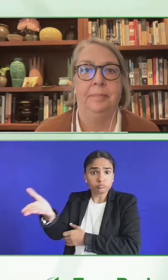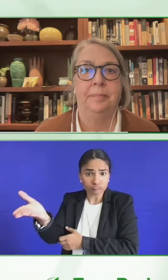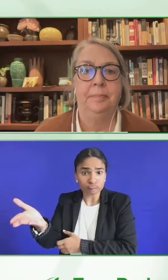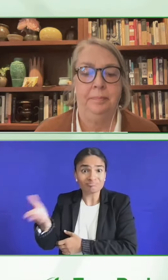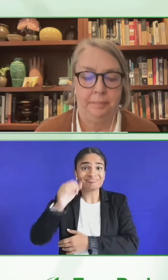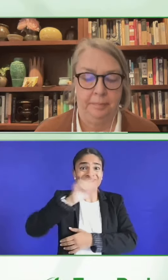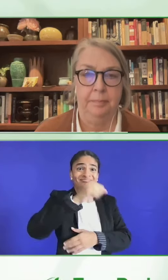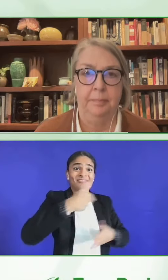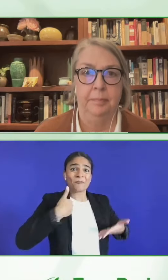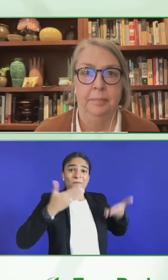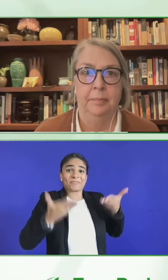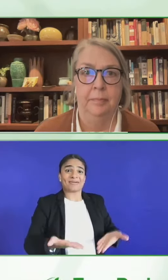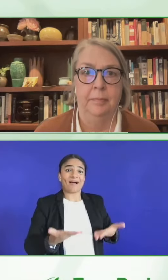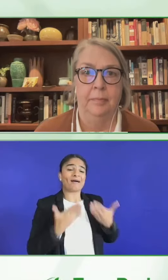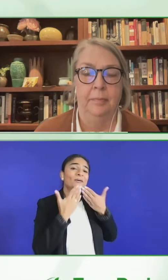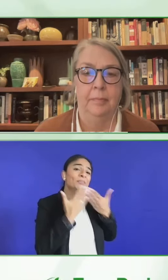role of family support and so forth.